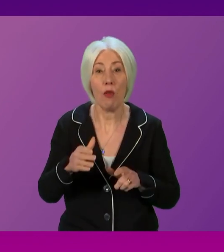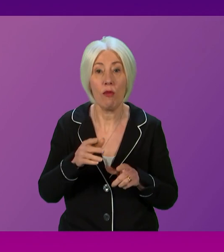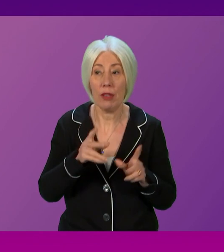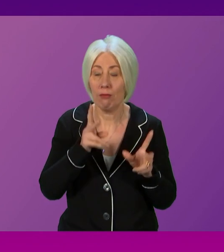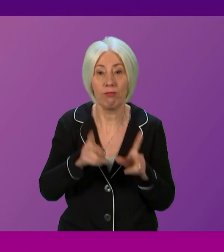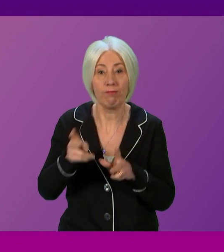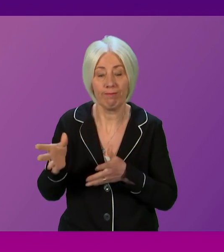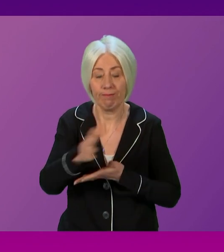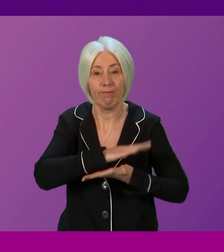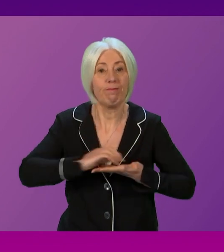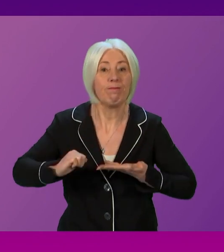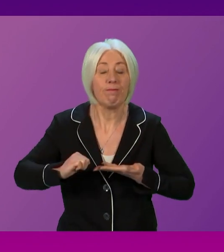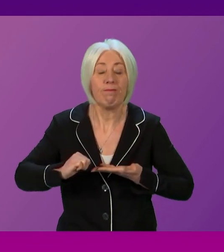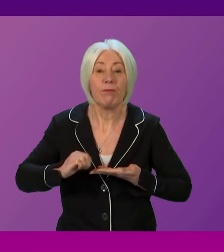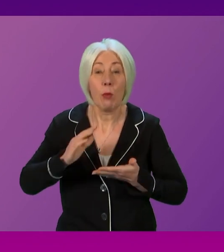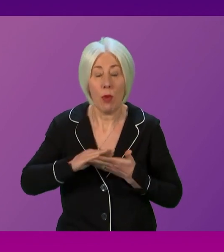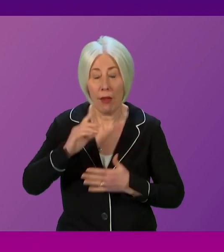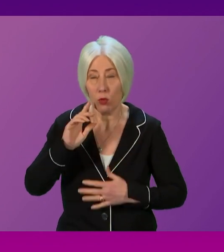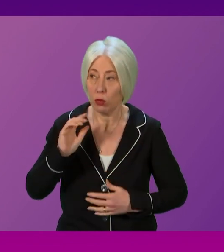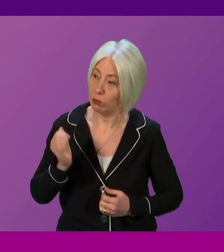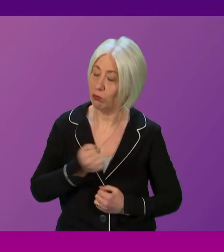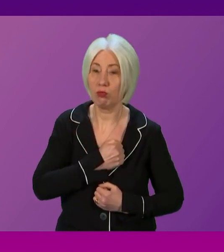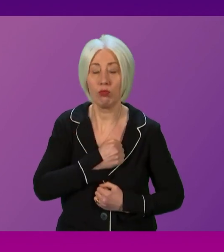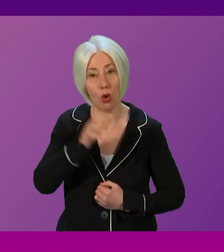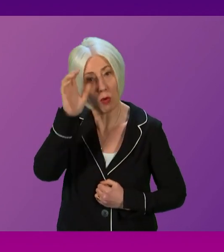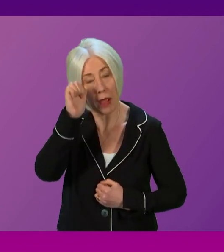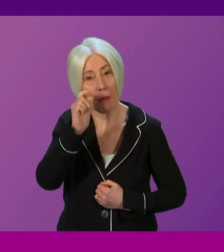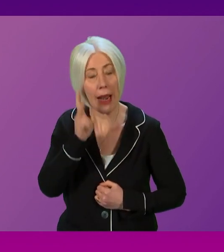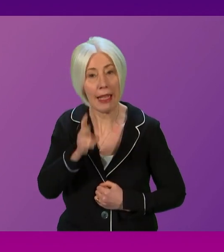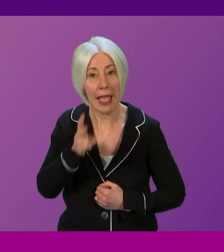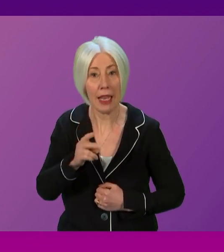important on this occasion to rededicate ourselves to the fight against prejudice,